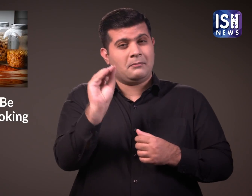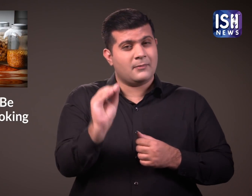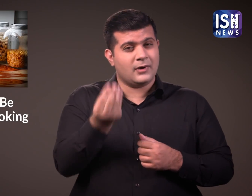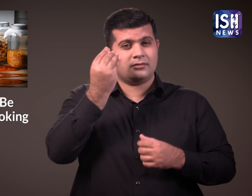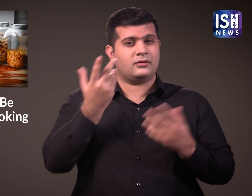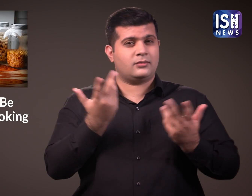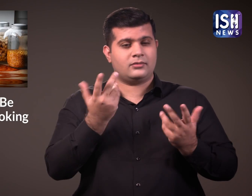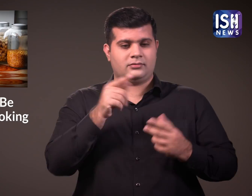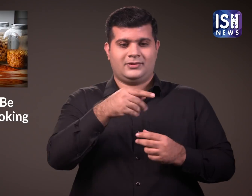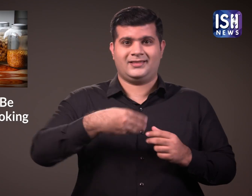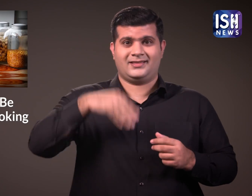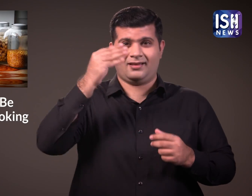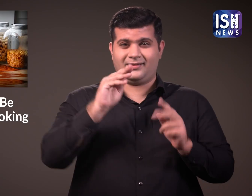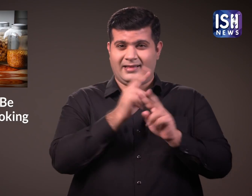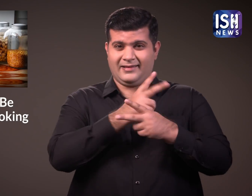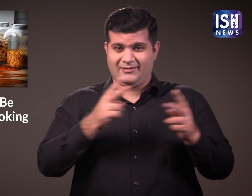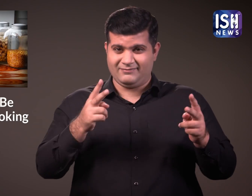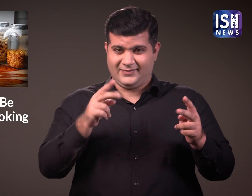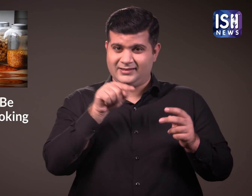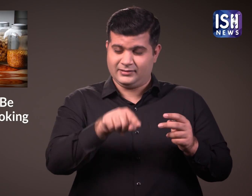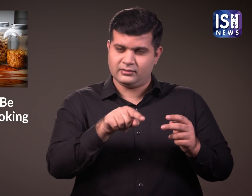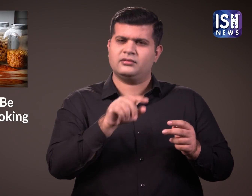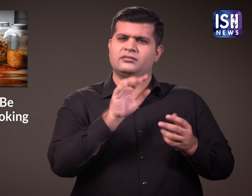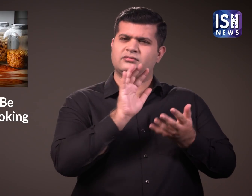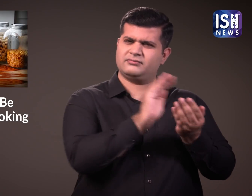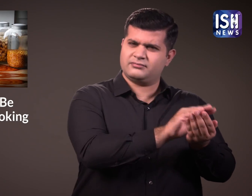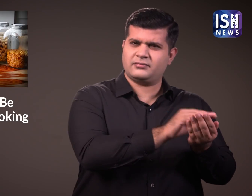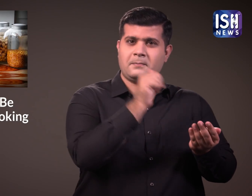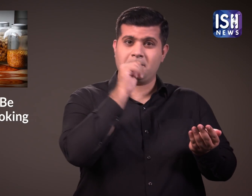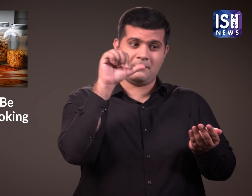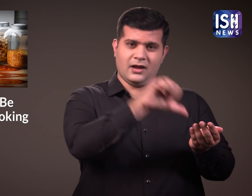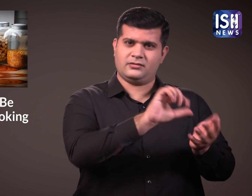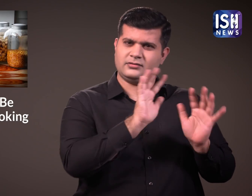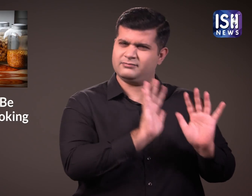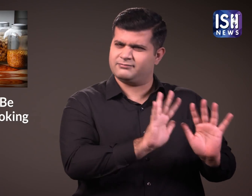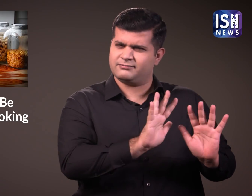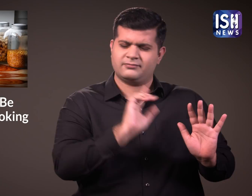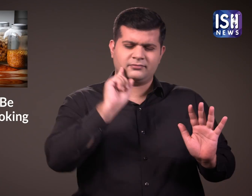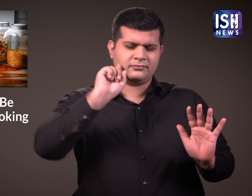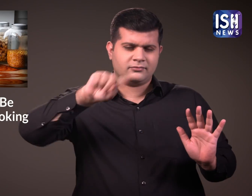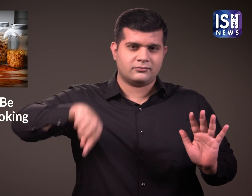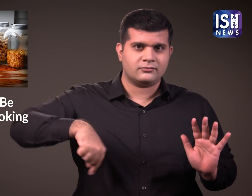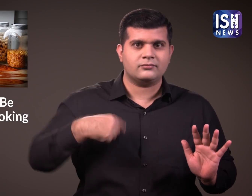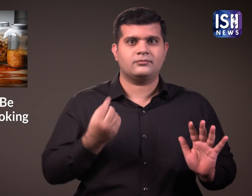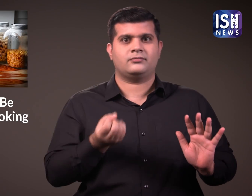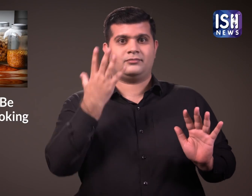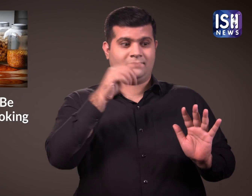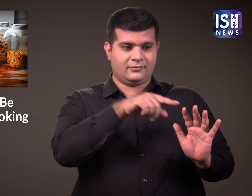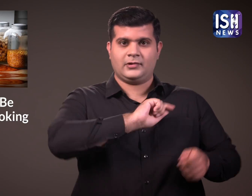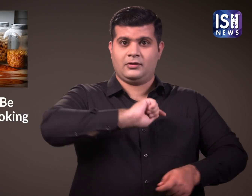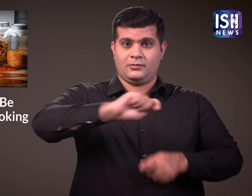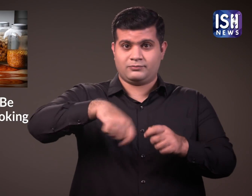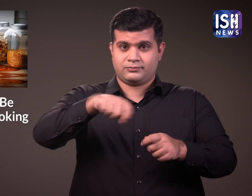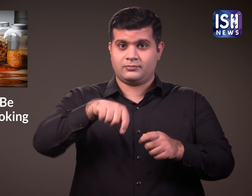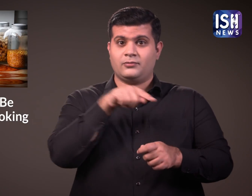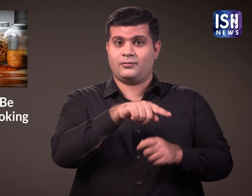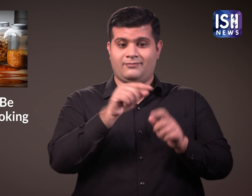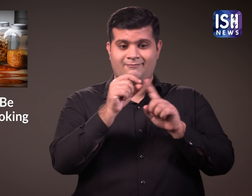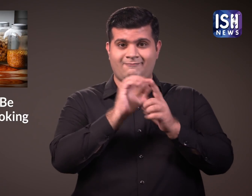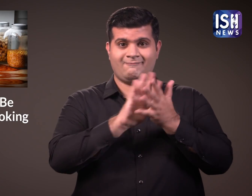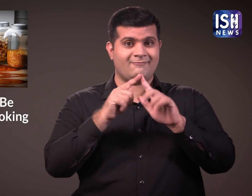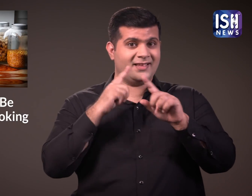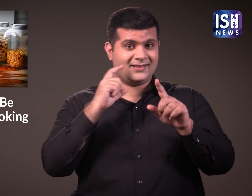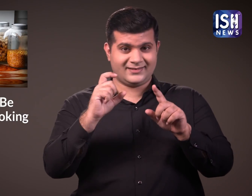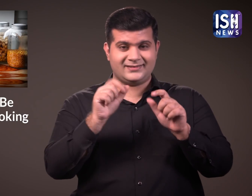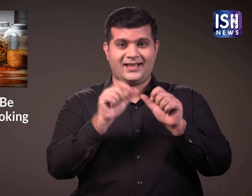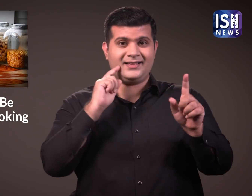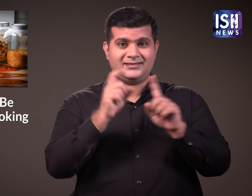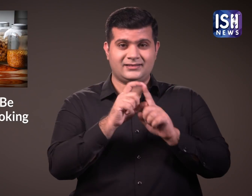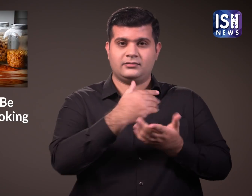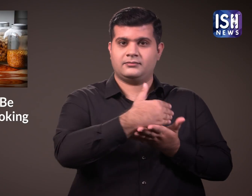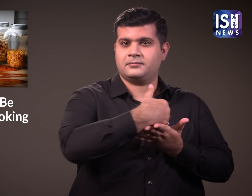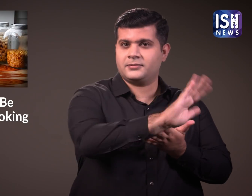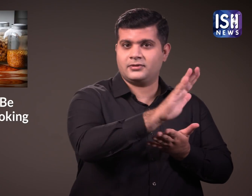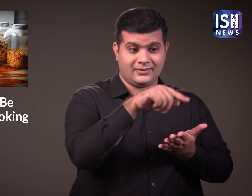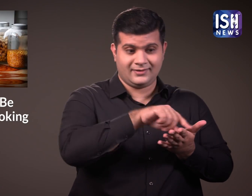It is better to soak lentils before cooking them as it helps to remove phytic acid.